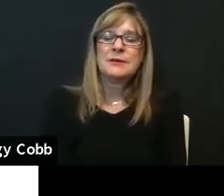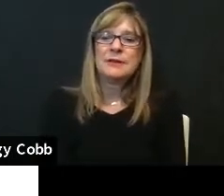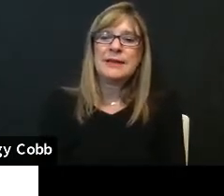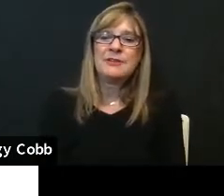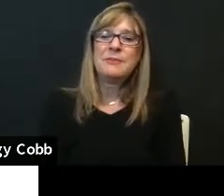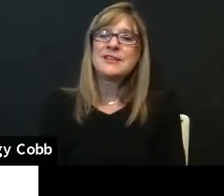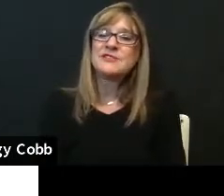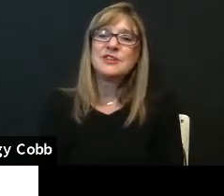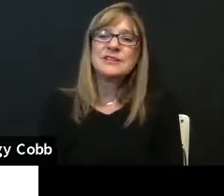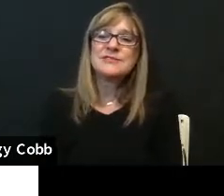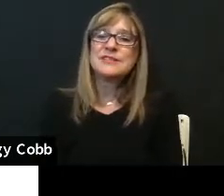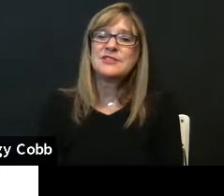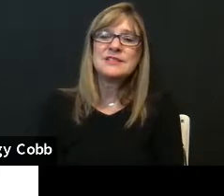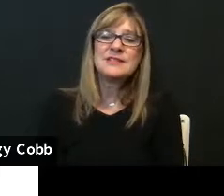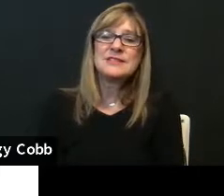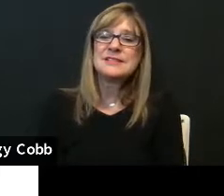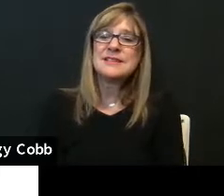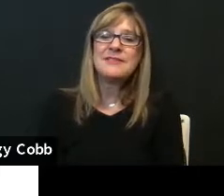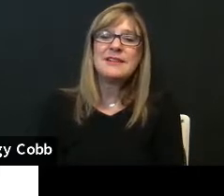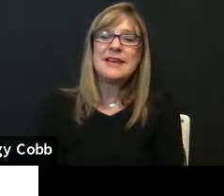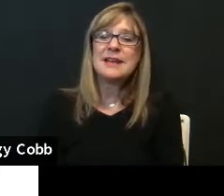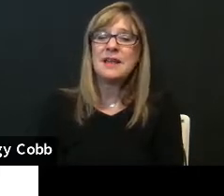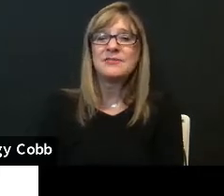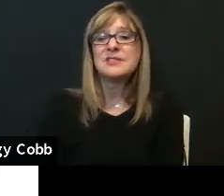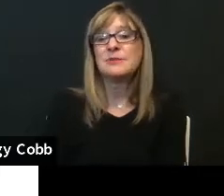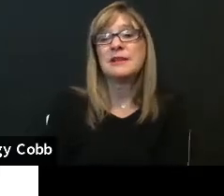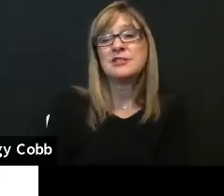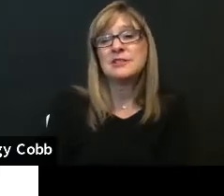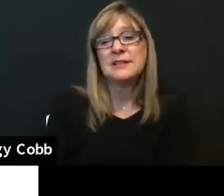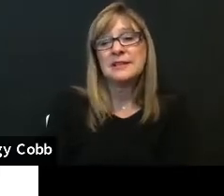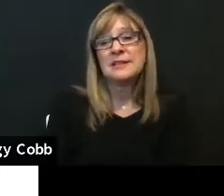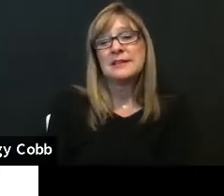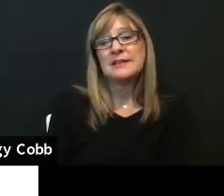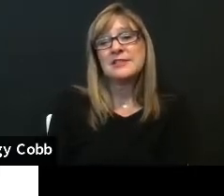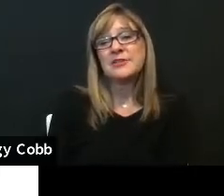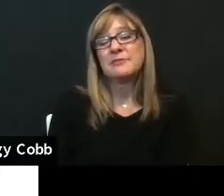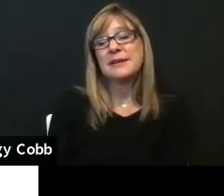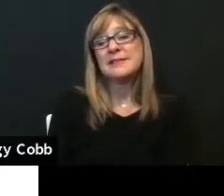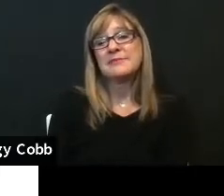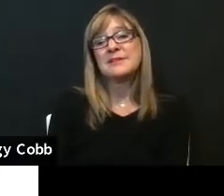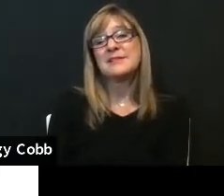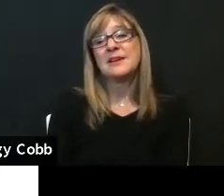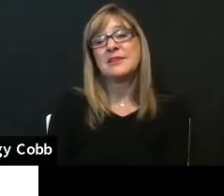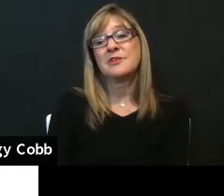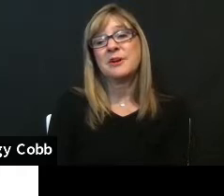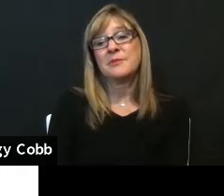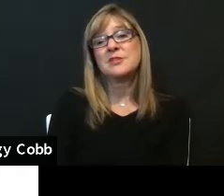I really have compassion for our deaf senior citizens. They haven't had a lot of stimulation and so because they've been stuck in their apartments